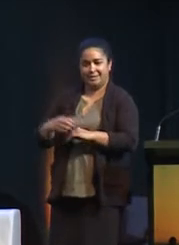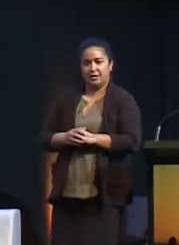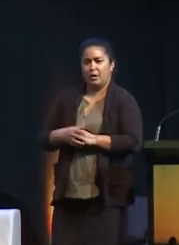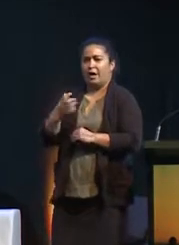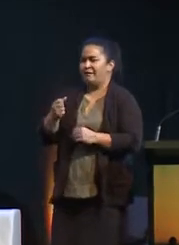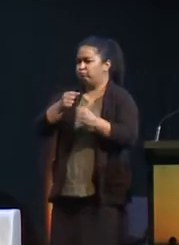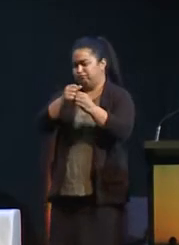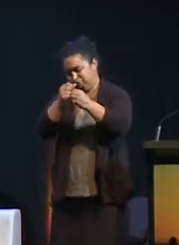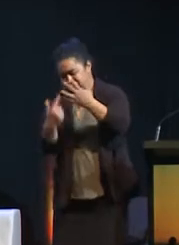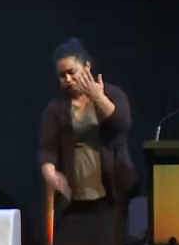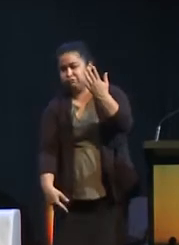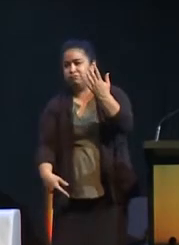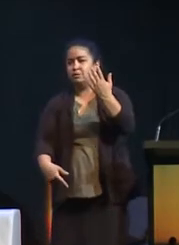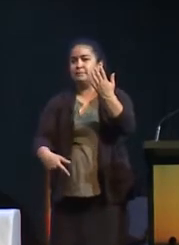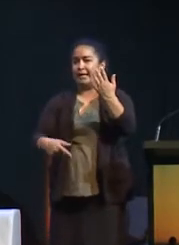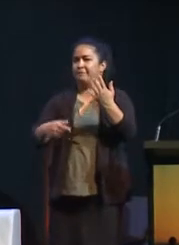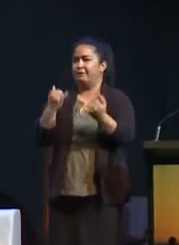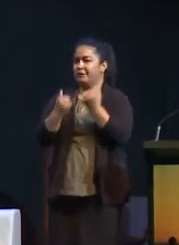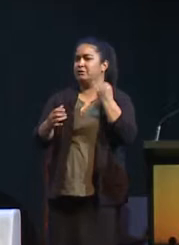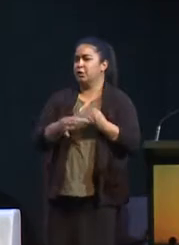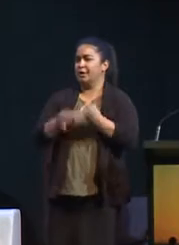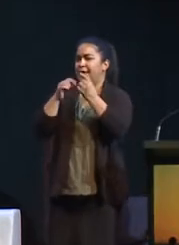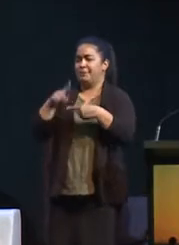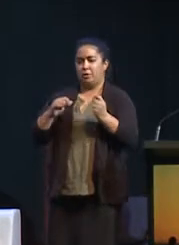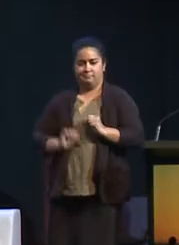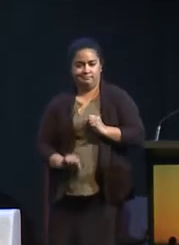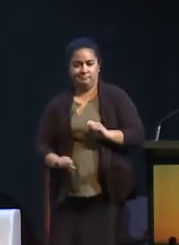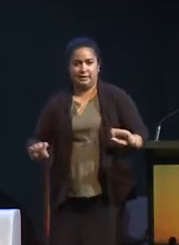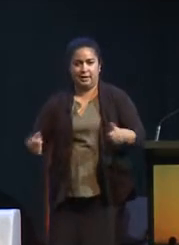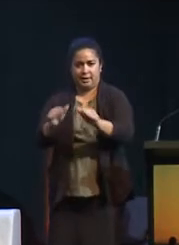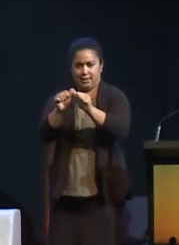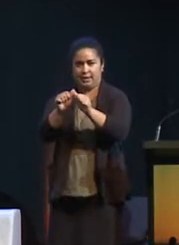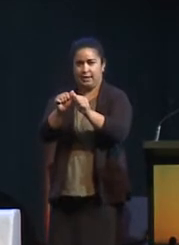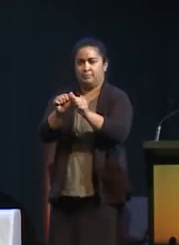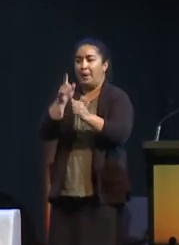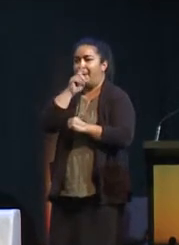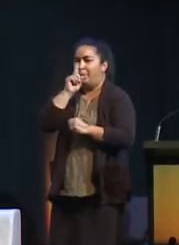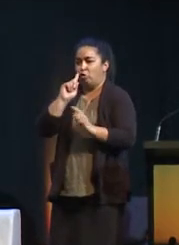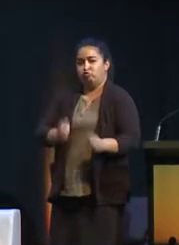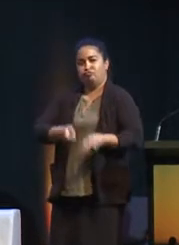that are unique about Taranaki that are put forward in the roadmap we have in front of